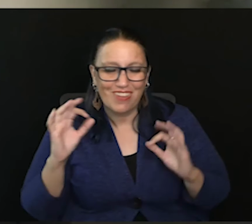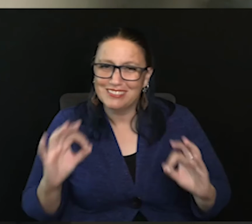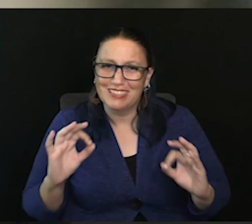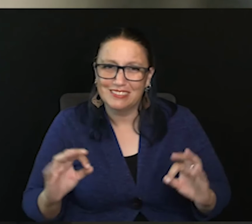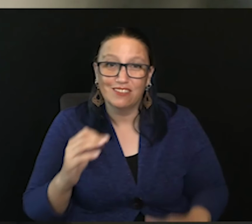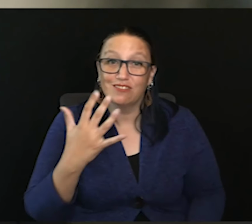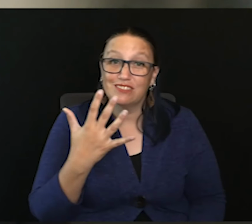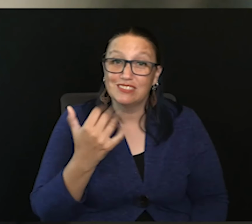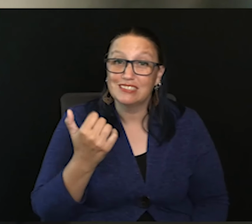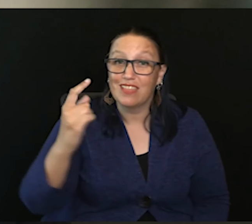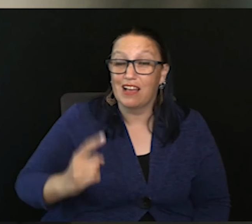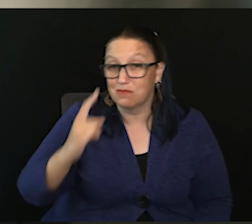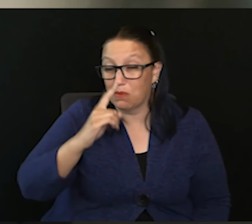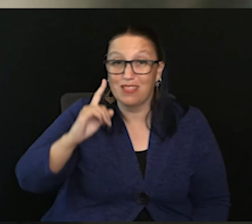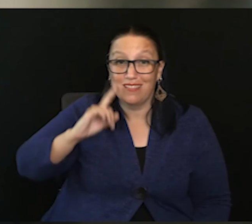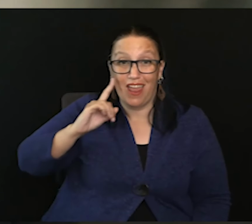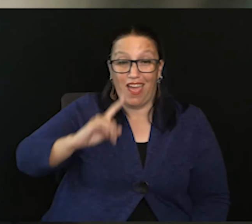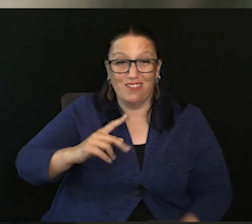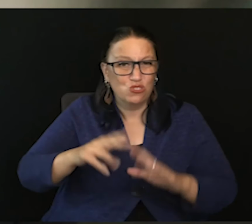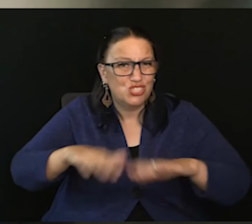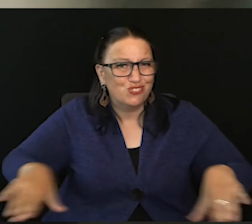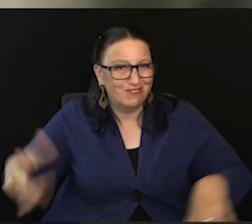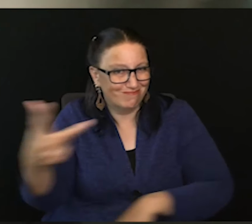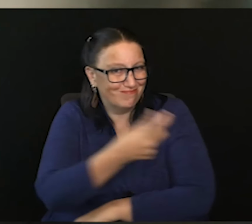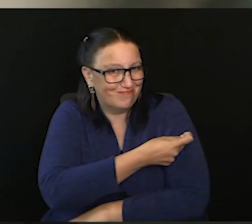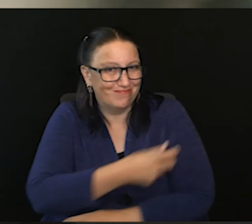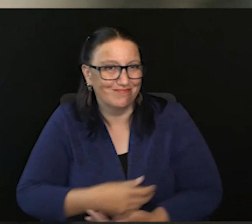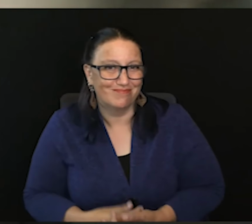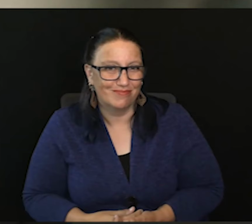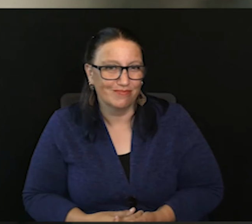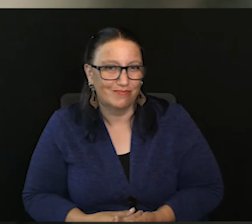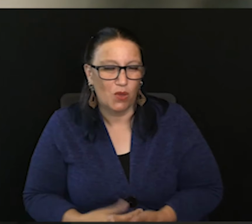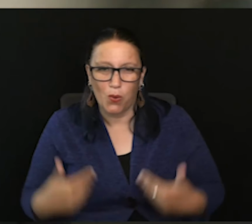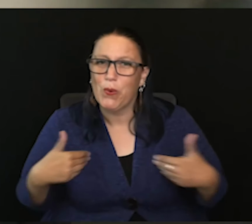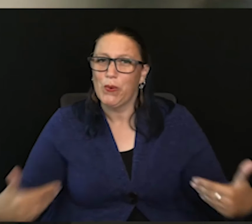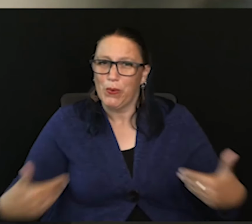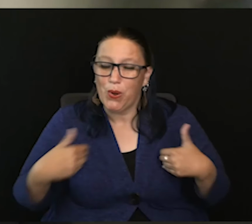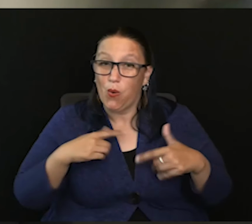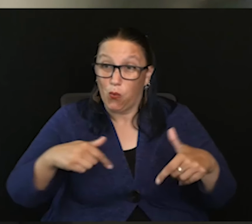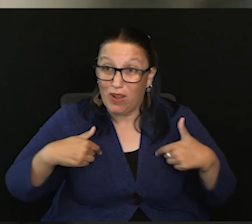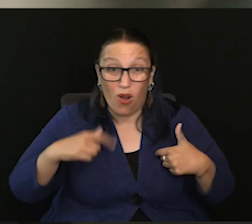So only 10 days on from the commencement of the program,